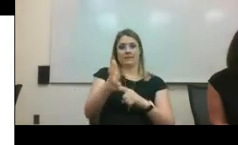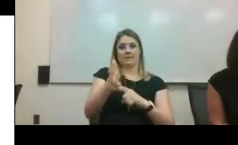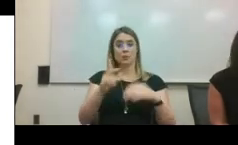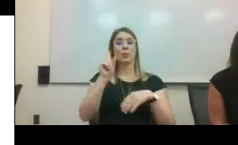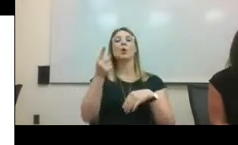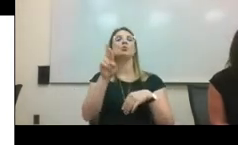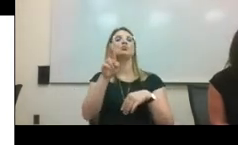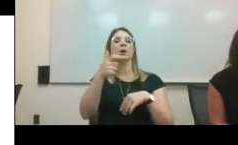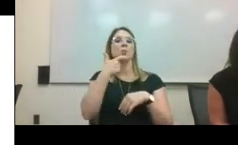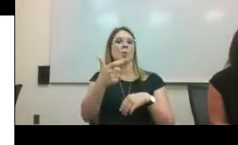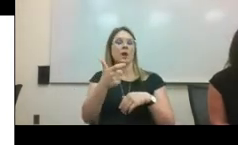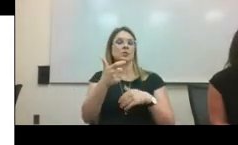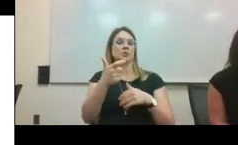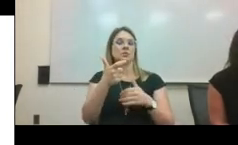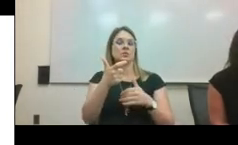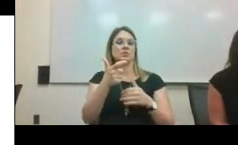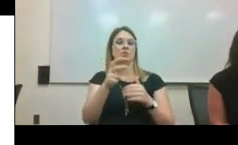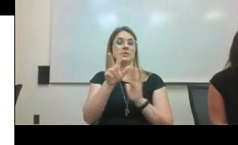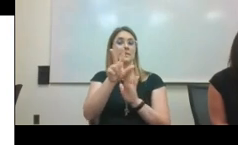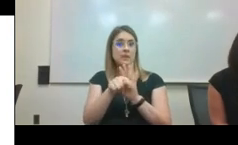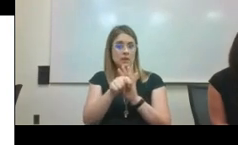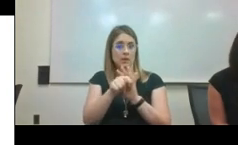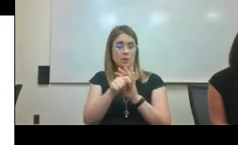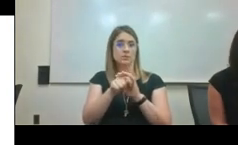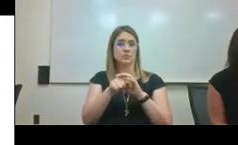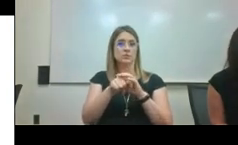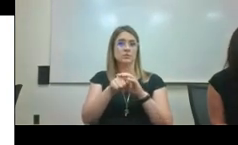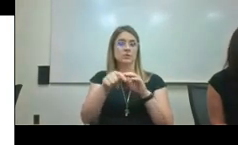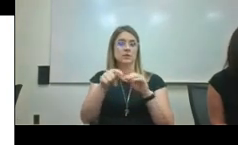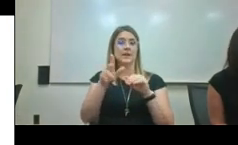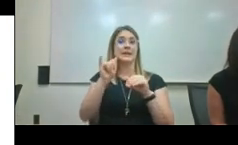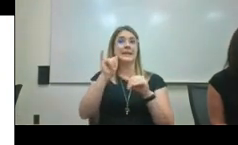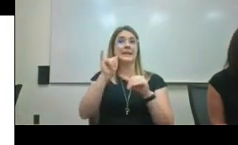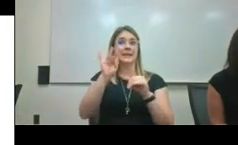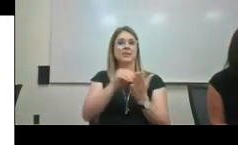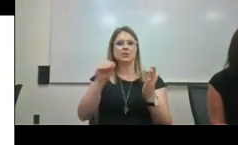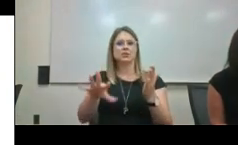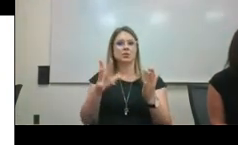the videos of the students who were signing fast enough that needed to be re-watched.